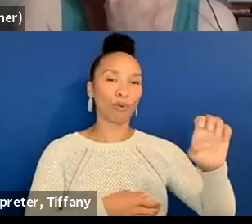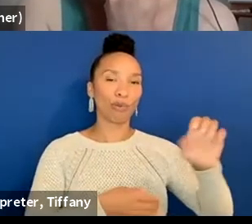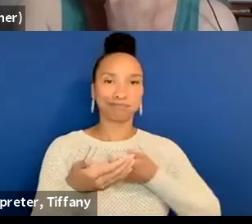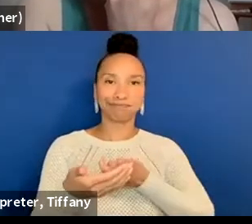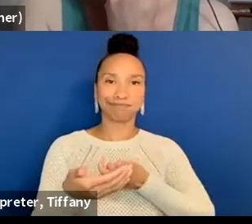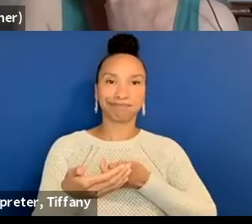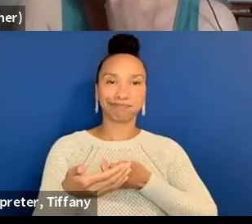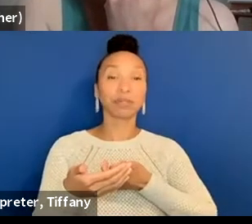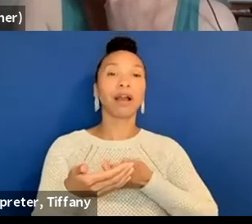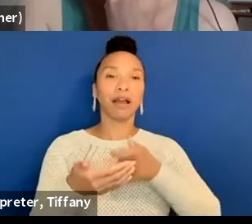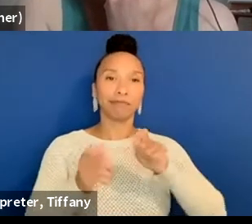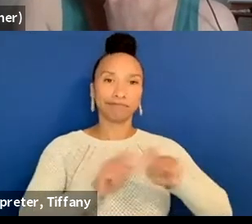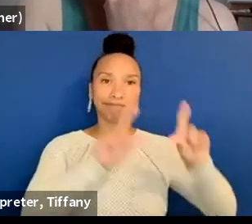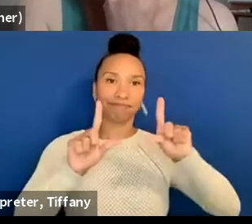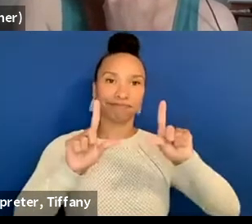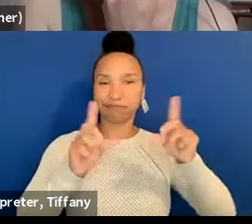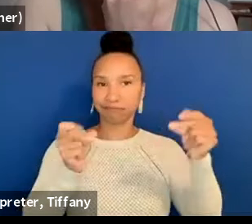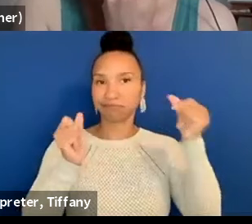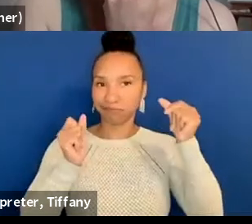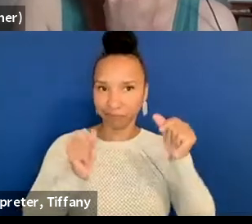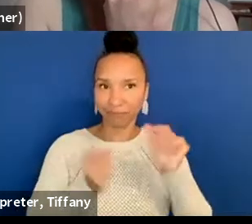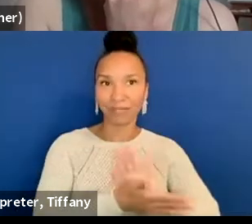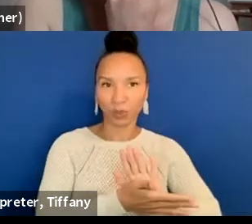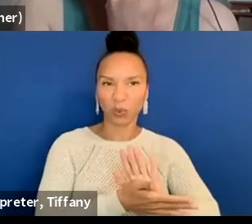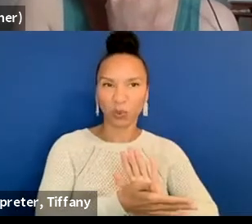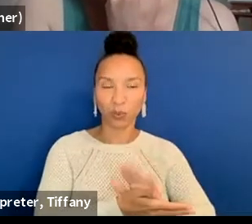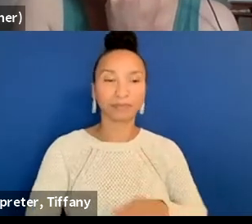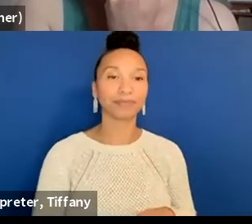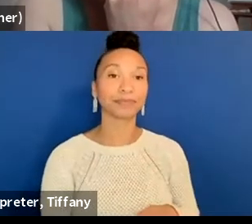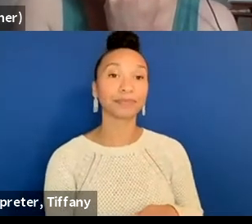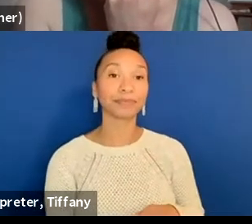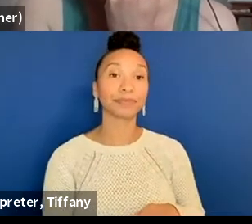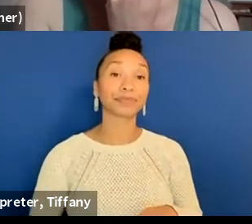x (they/themme): dipped in red and the red dyes dripping down my face.